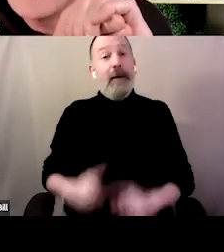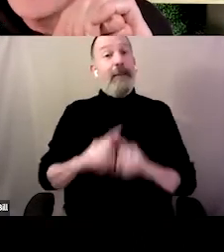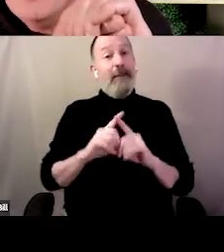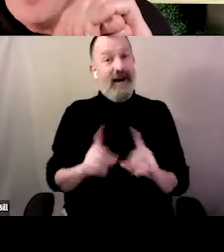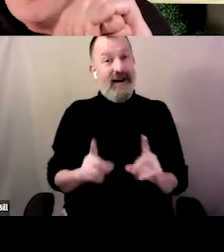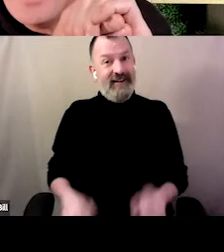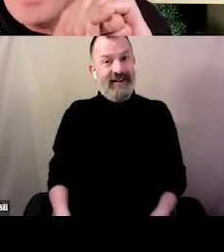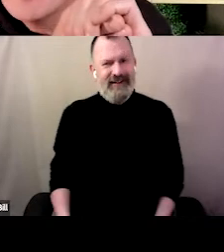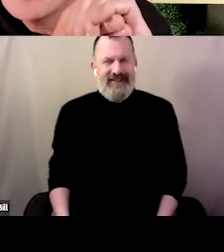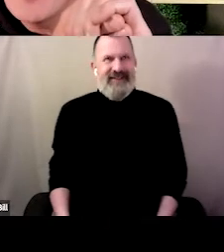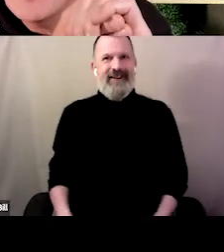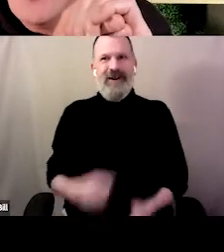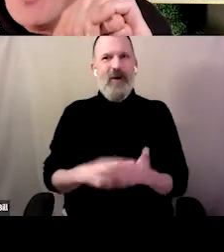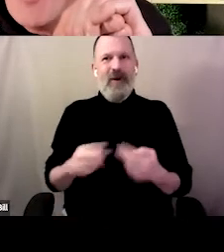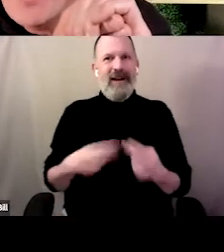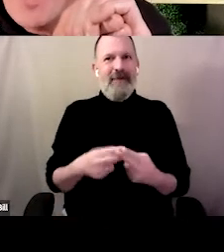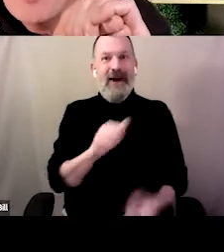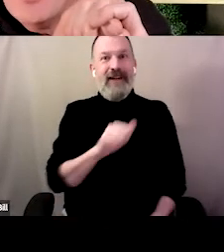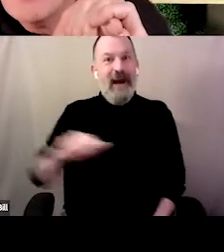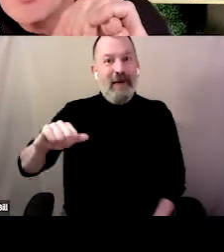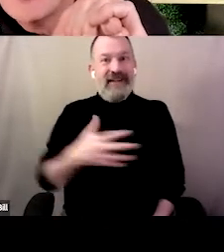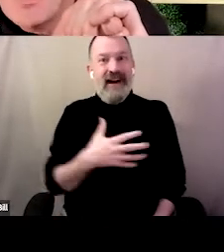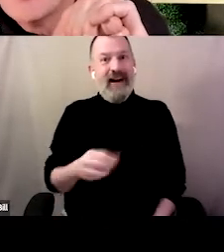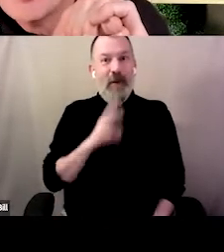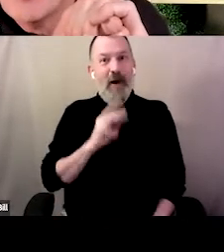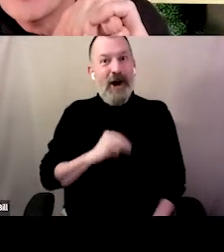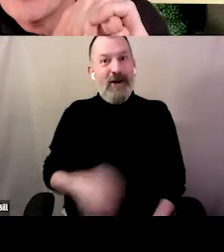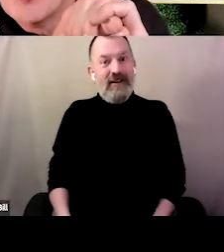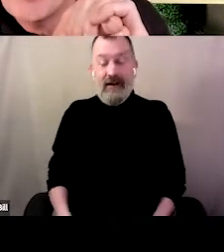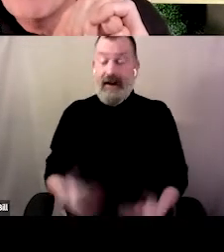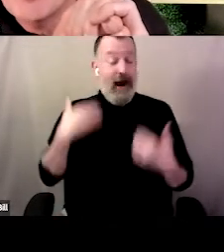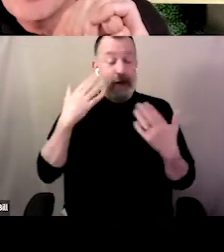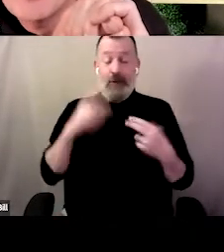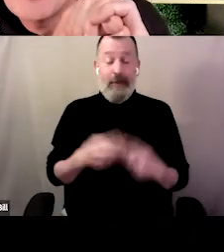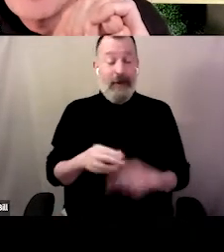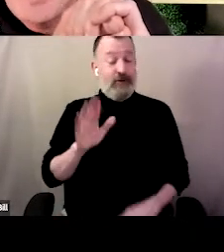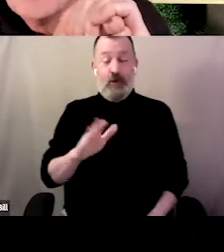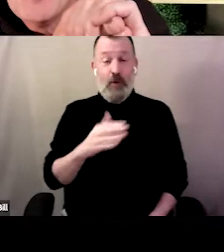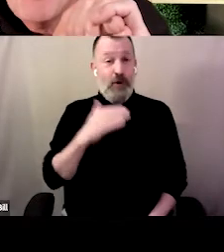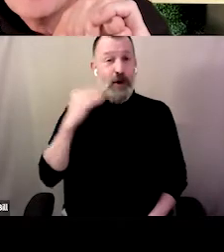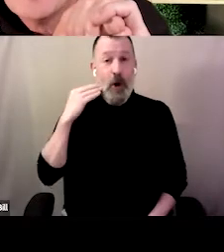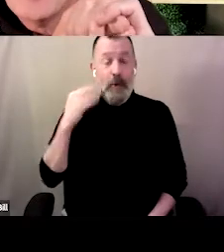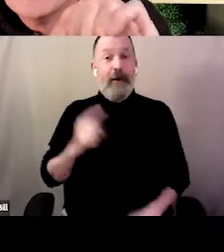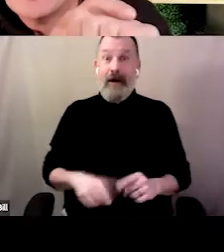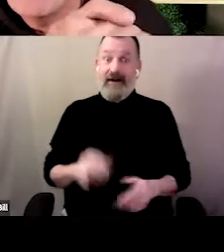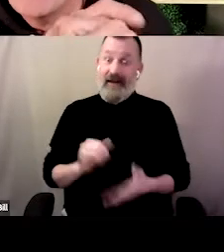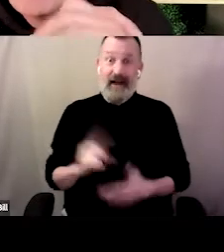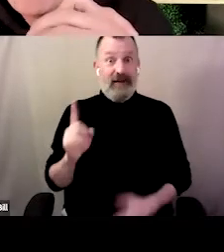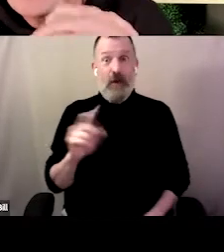what about Amazon and Walmart. I mean, I don't know about your household or dorm room but CalebBarlow: That's where all my supplies are coming from. And if you're going to